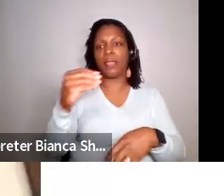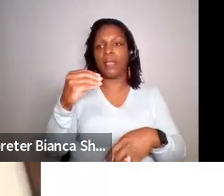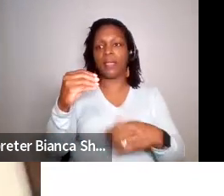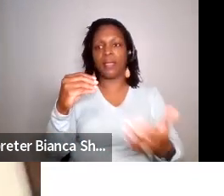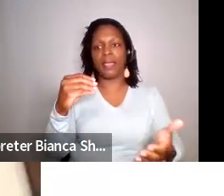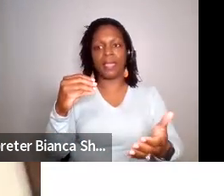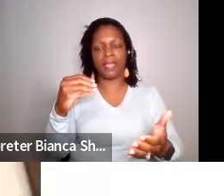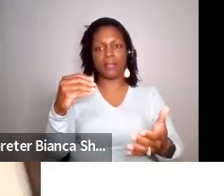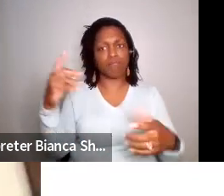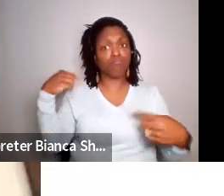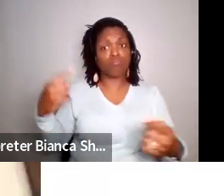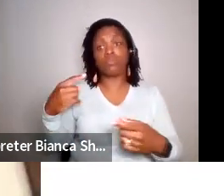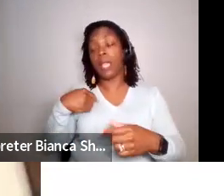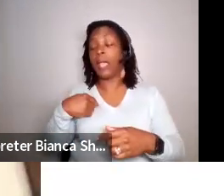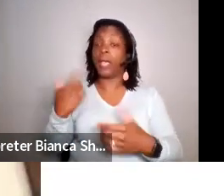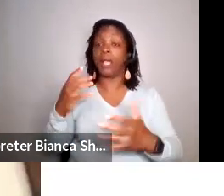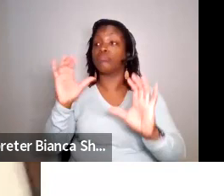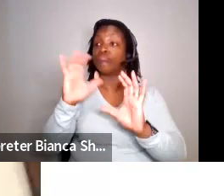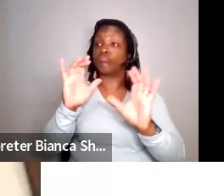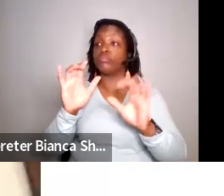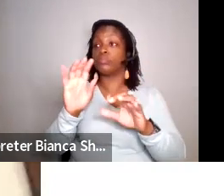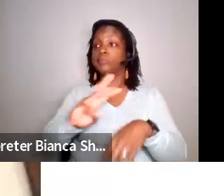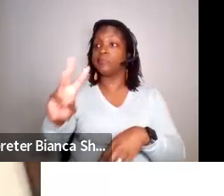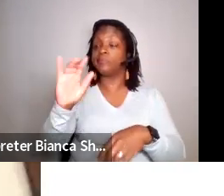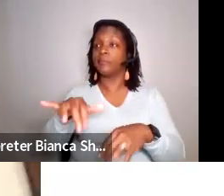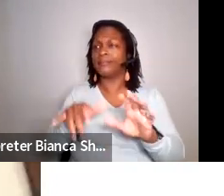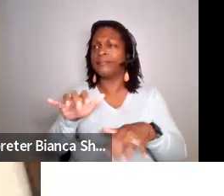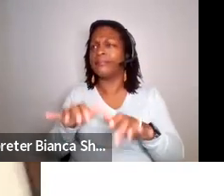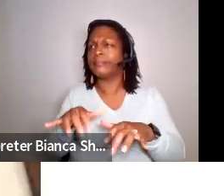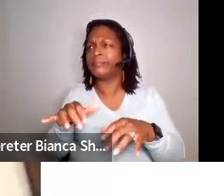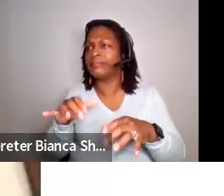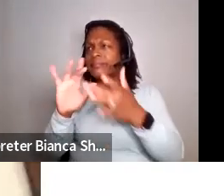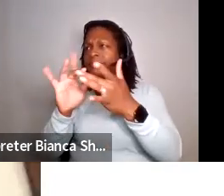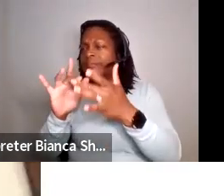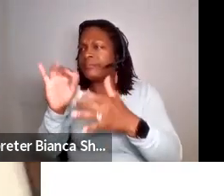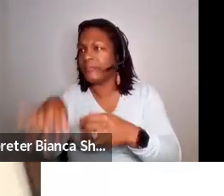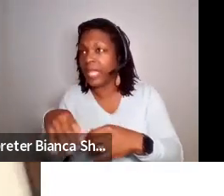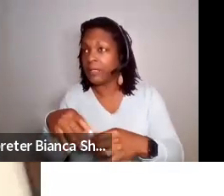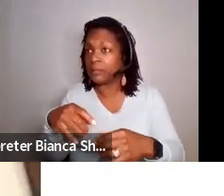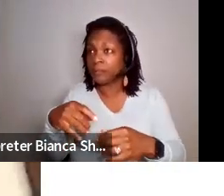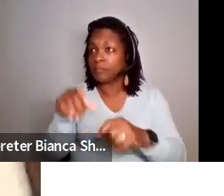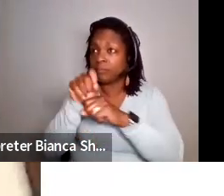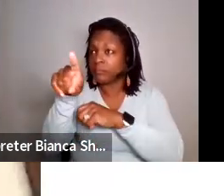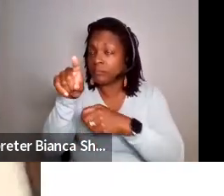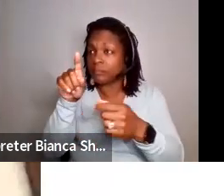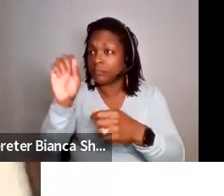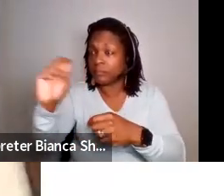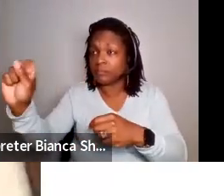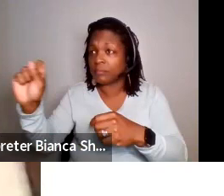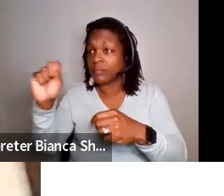And I have been going online to social security and seeing that I could work, and that I could make certain amounts.